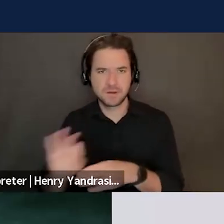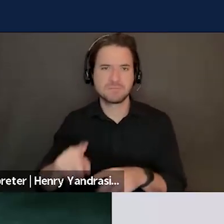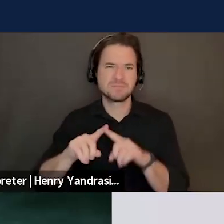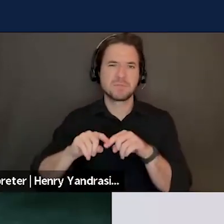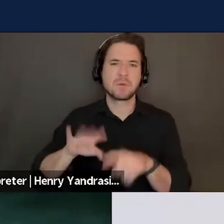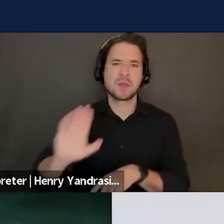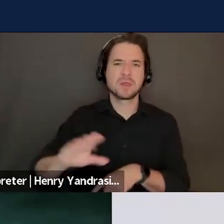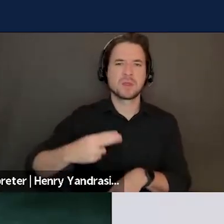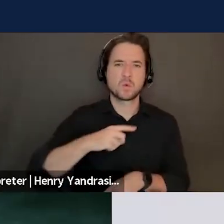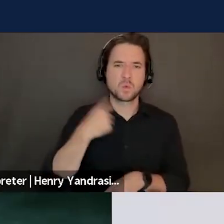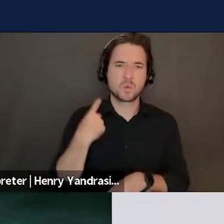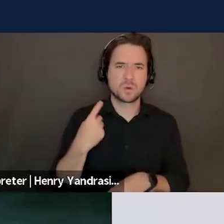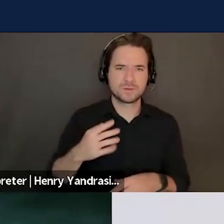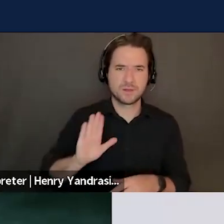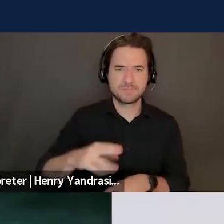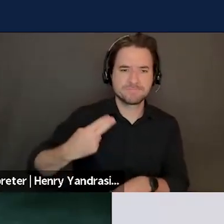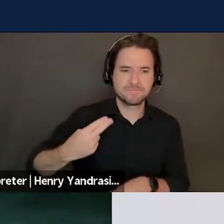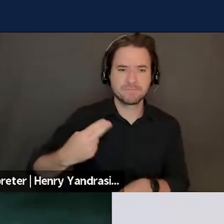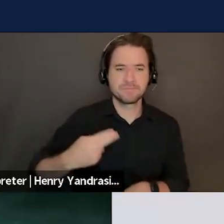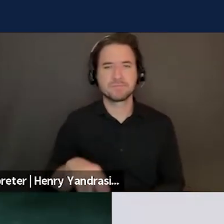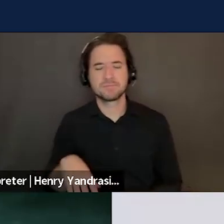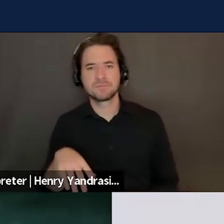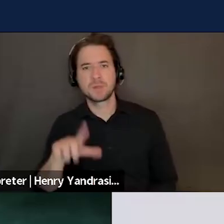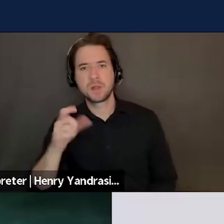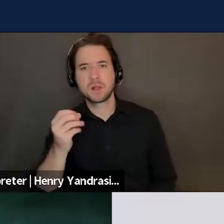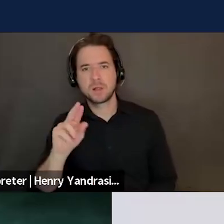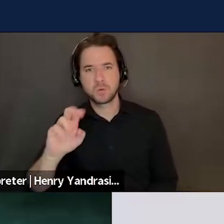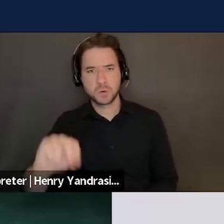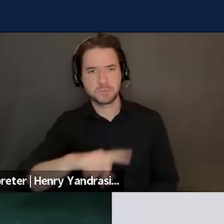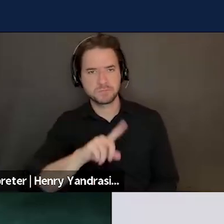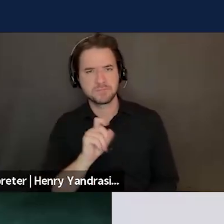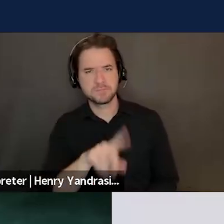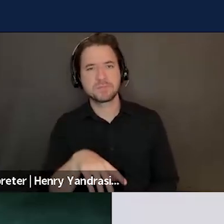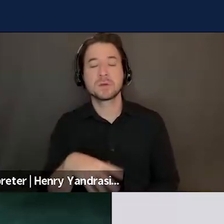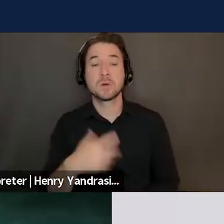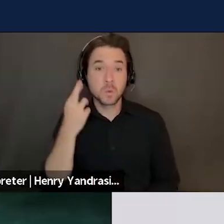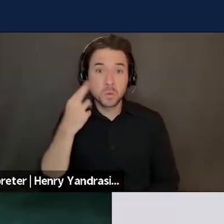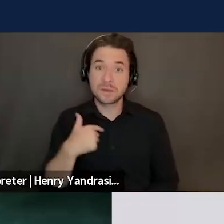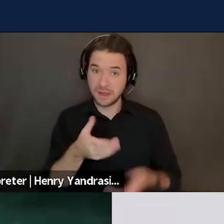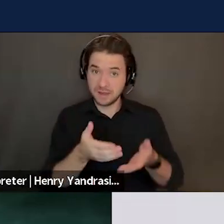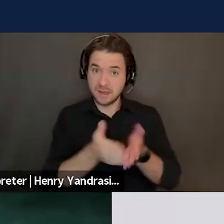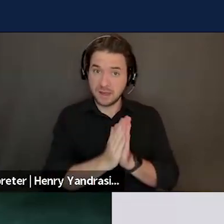Yeah. Yeah, so I kind of… the reason I ask that is because some of our… our… members are getting older.